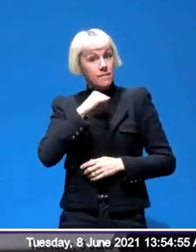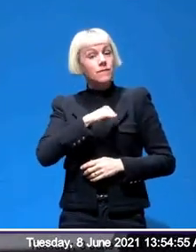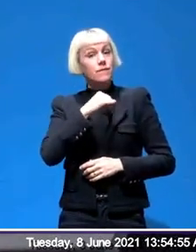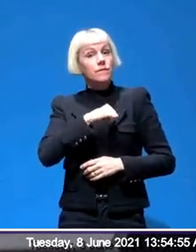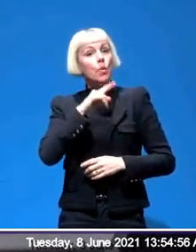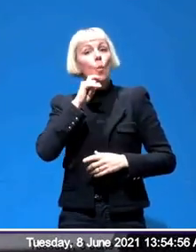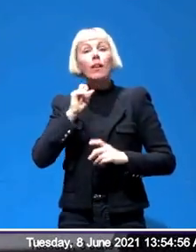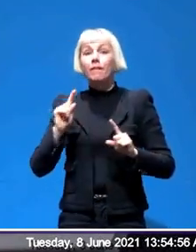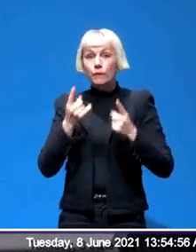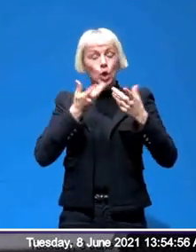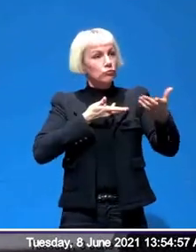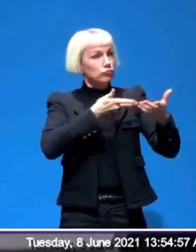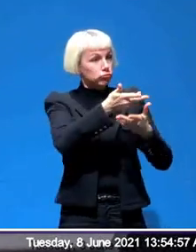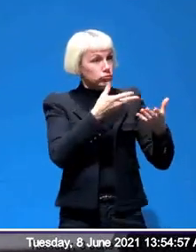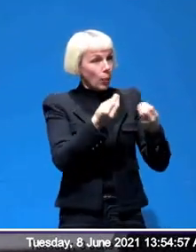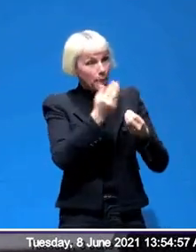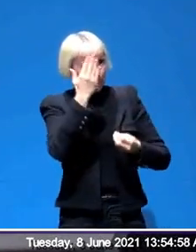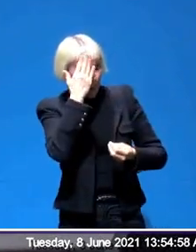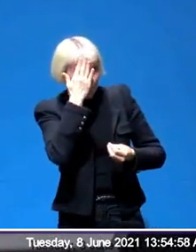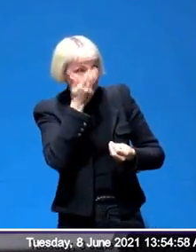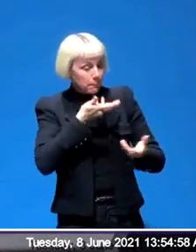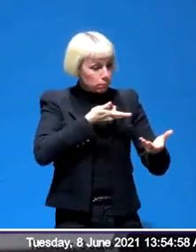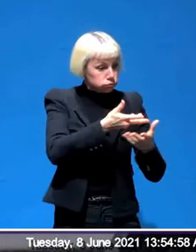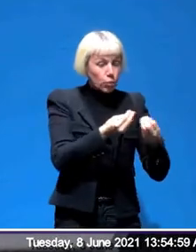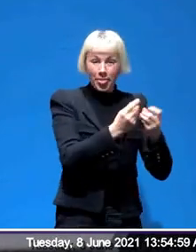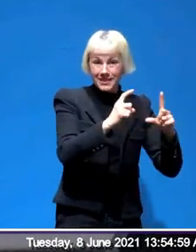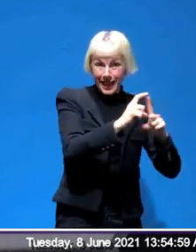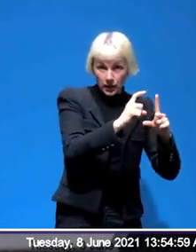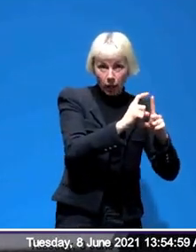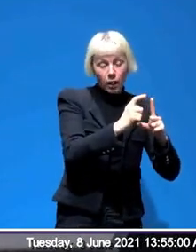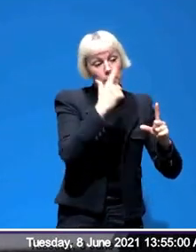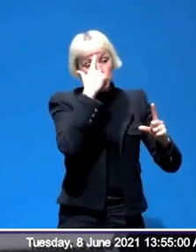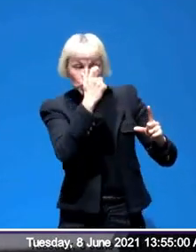Karen and Daniel about purchases or they might suggest a purchase and then the